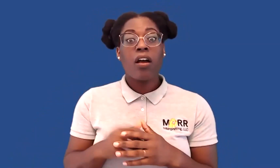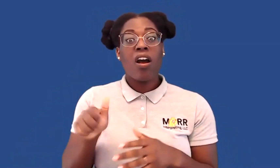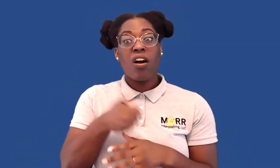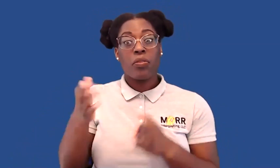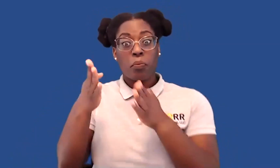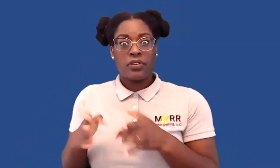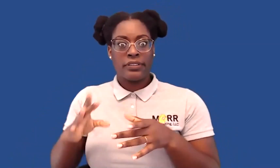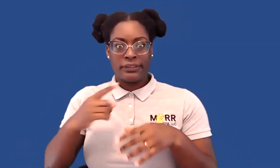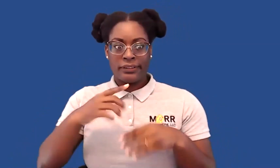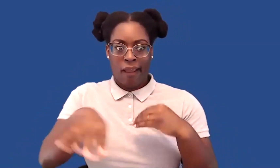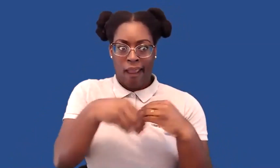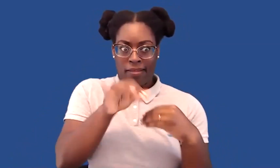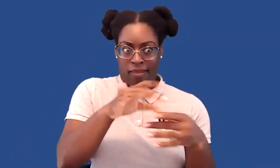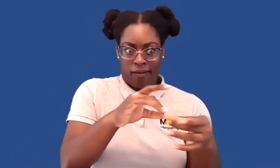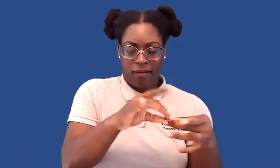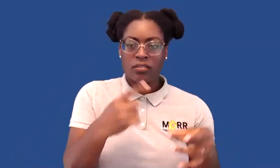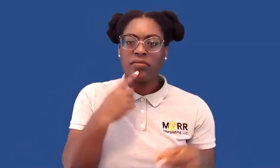"I love the idea of a screencast response,